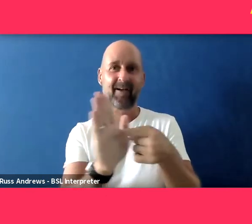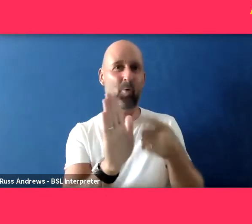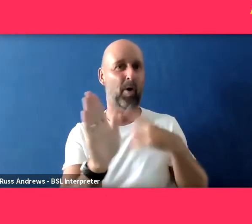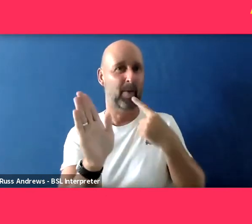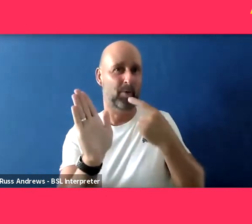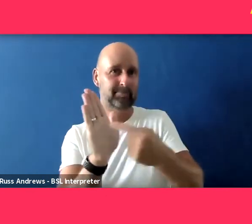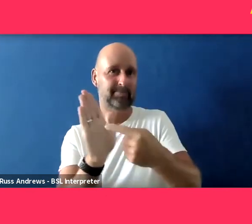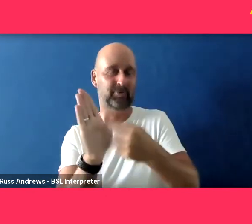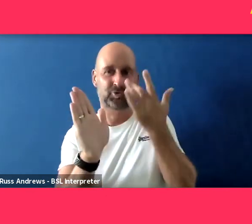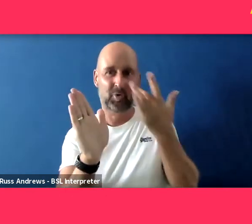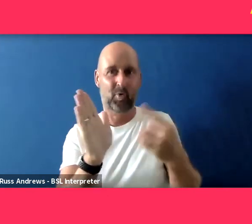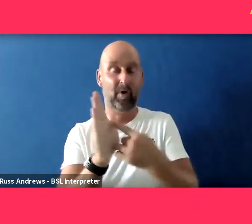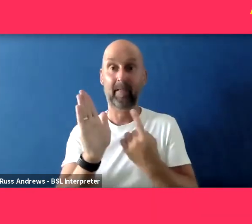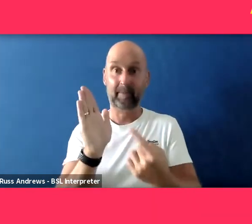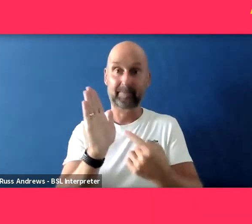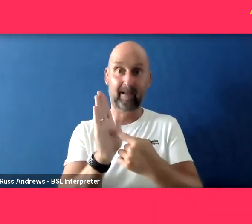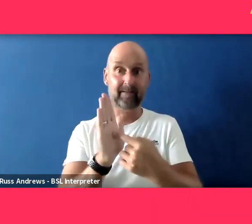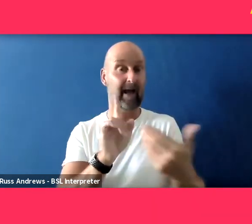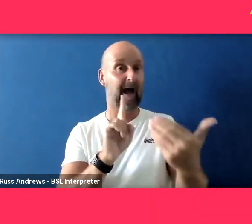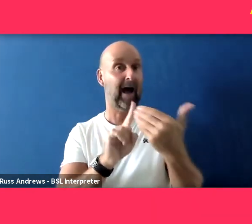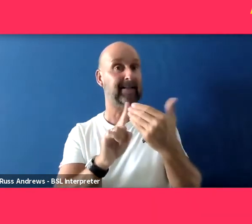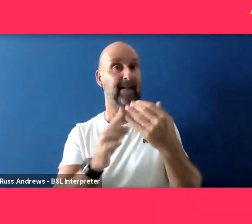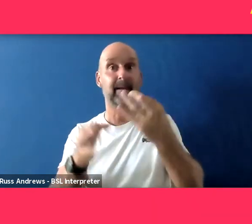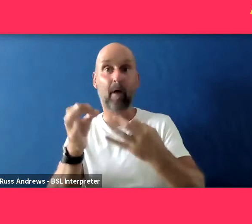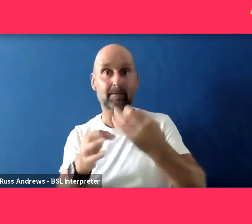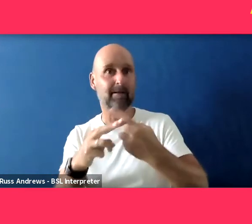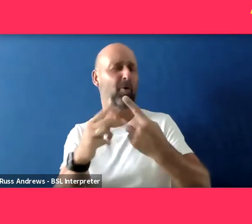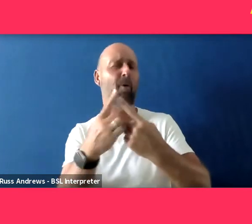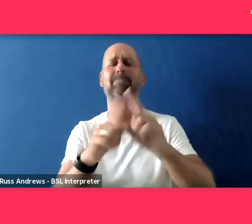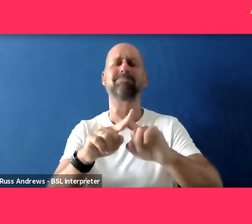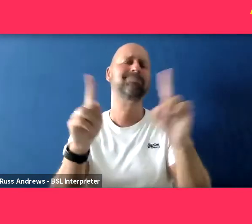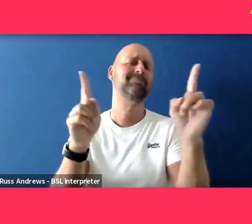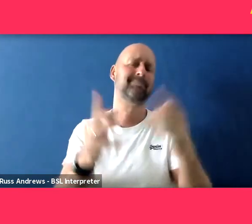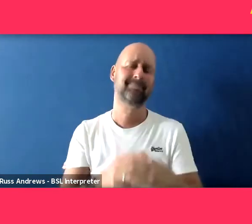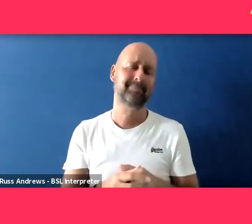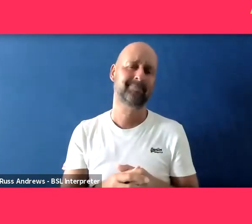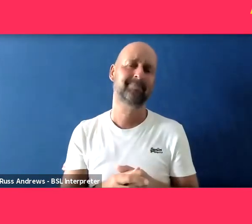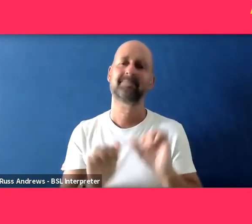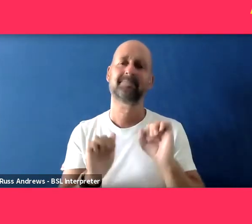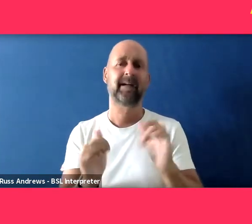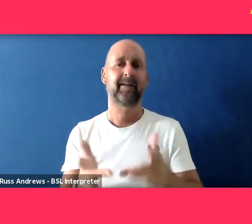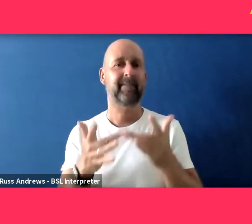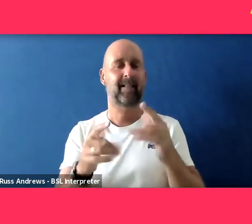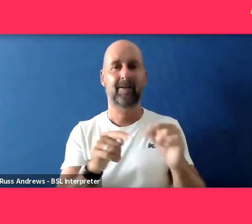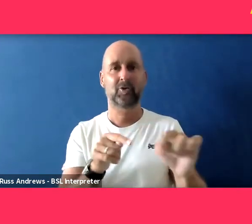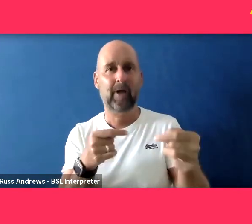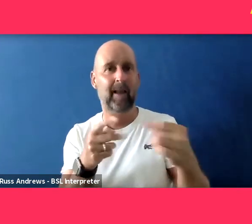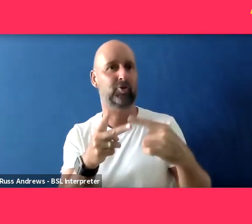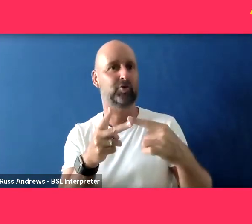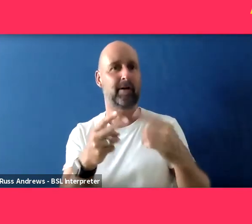Whether that is themselves and identity politics, or something far from it, they shouldn't feel like they have to be challenged or fight to be recognised and seen.